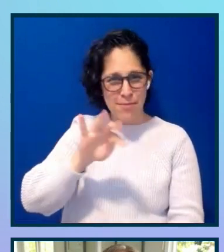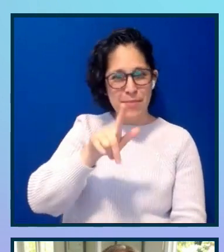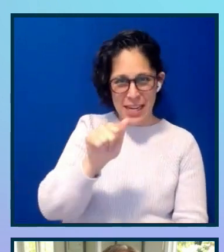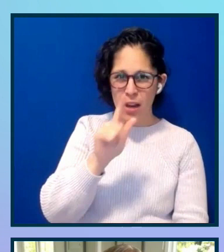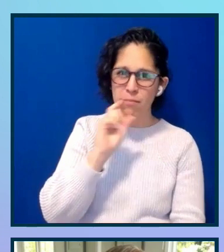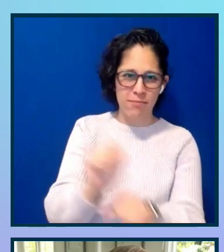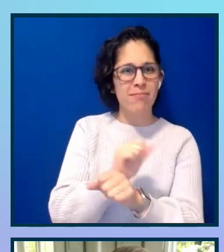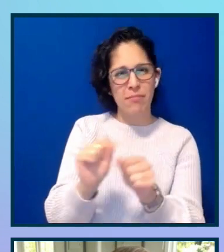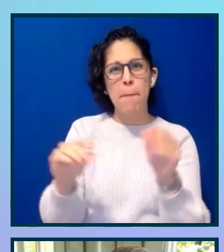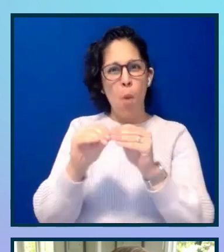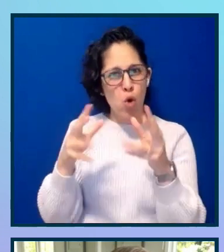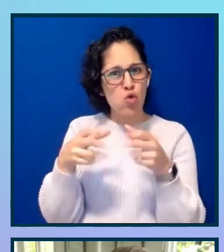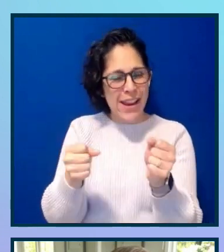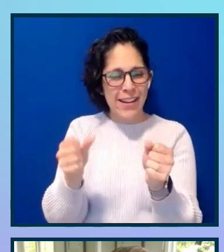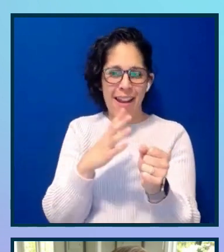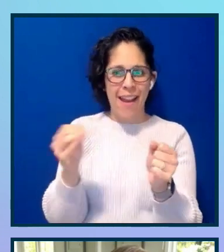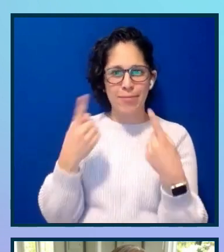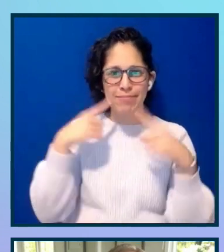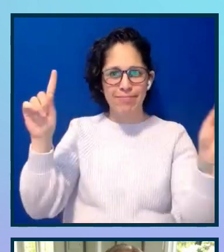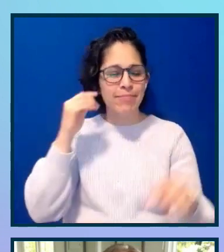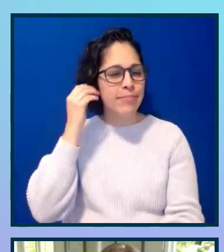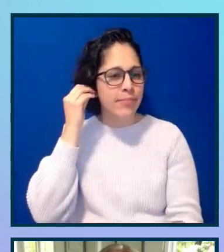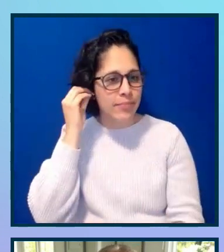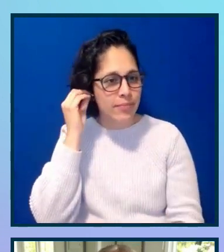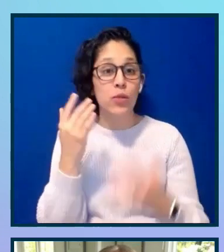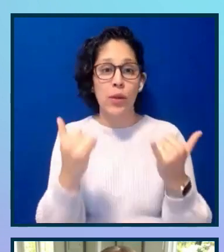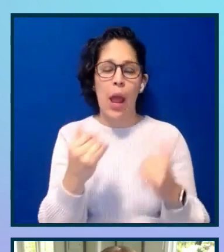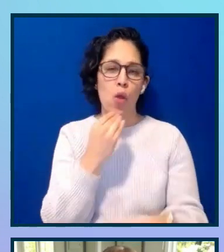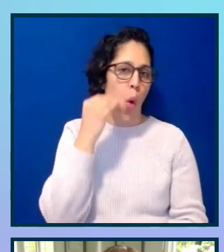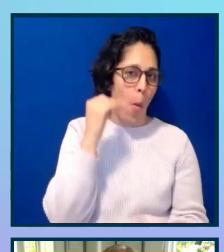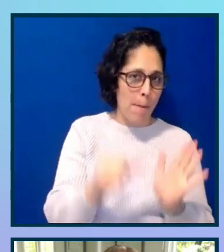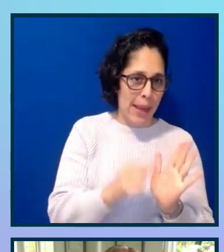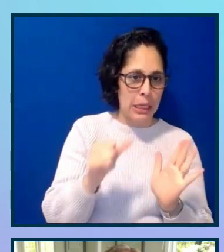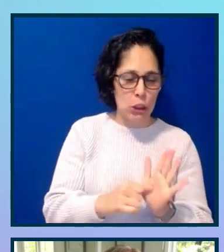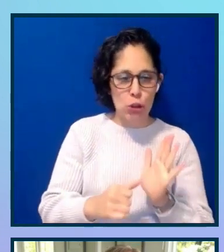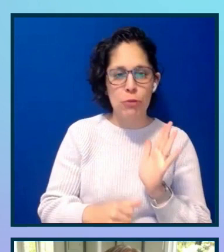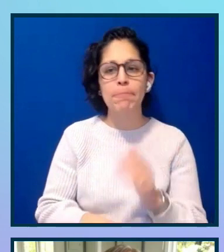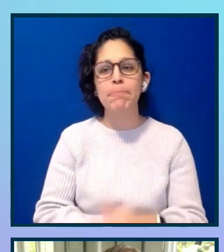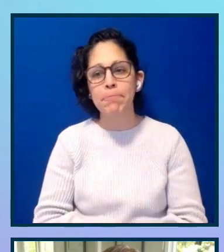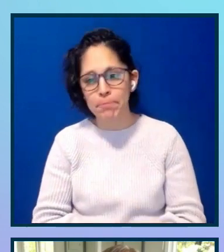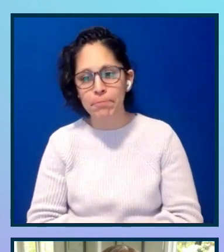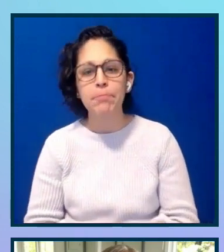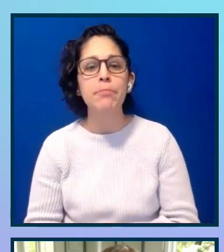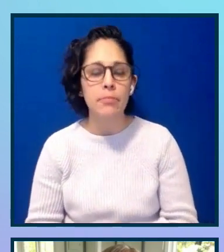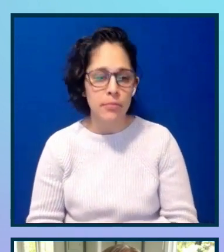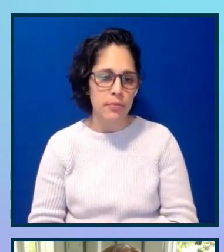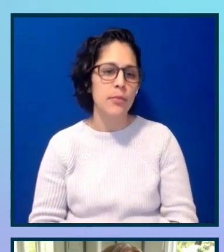and make us a lot quicker in that. So I'm gonna go to the homepage and I am going to pick the gallery